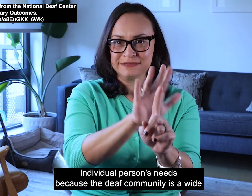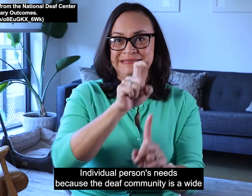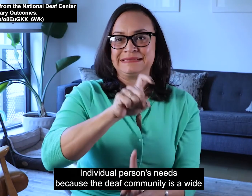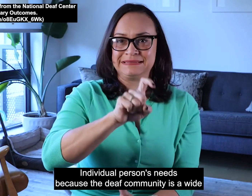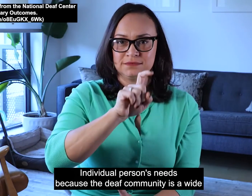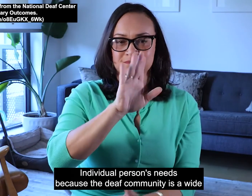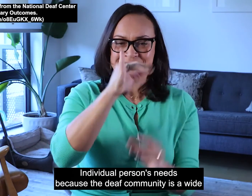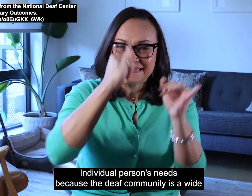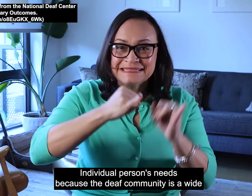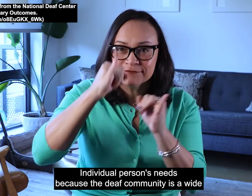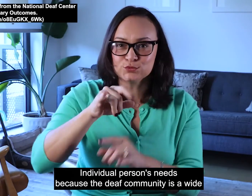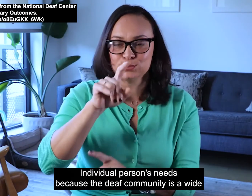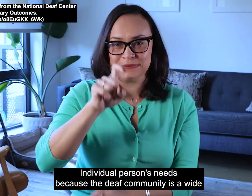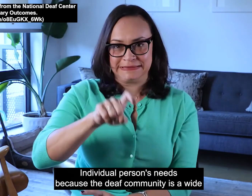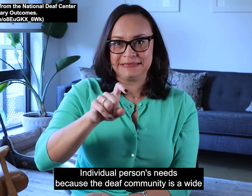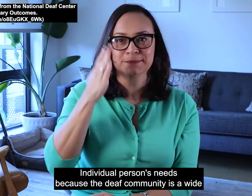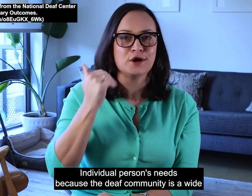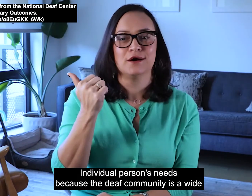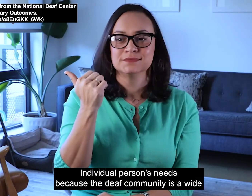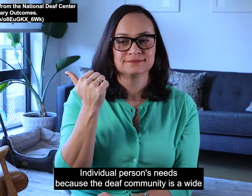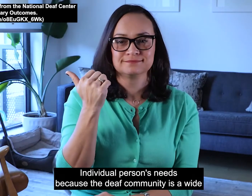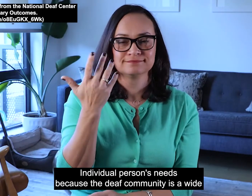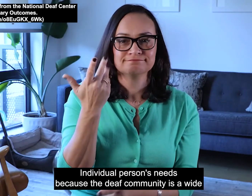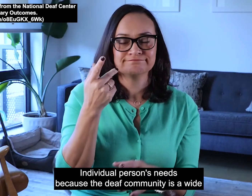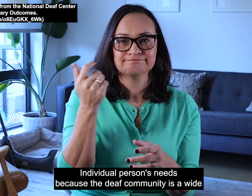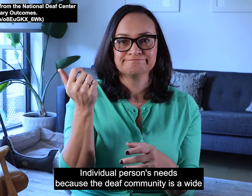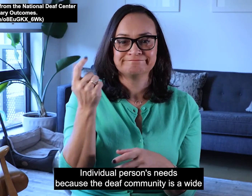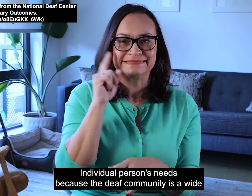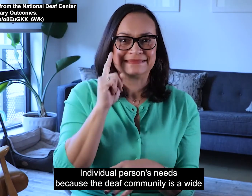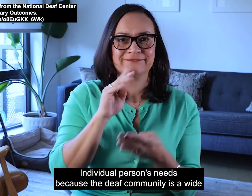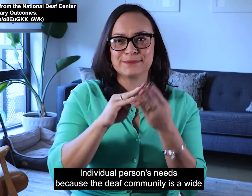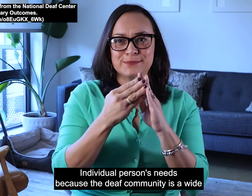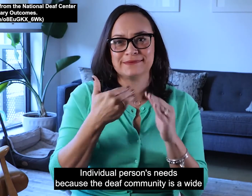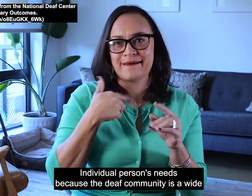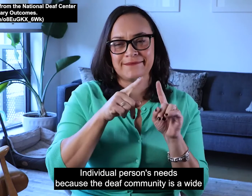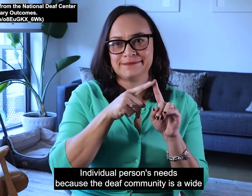Individual person's needs because the deaf community is a wide